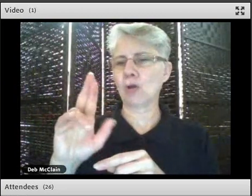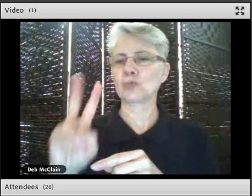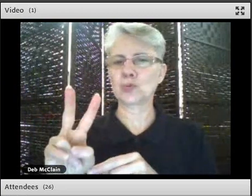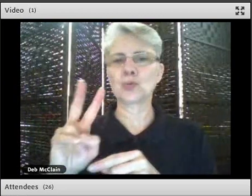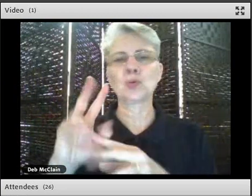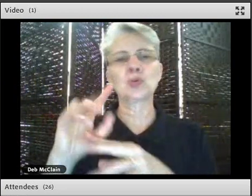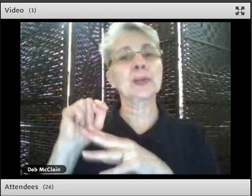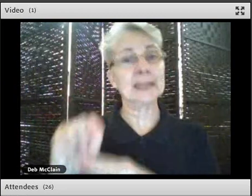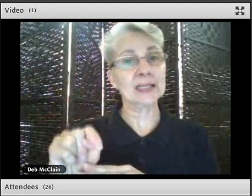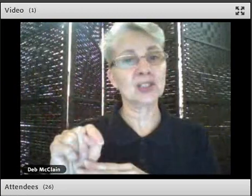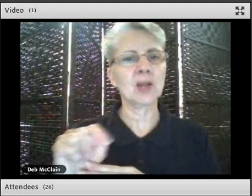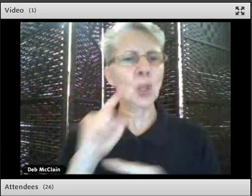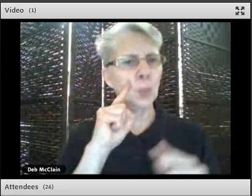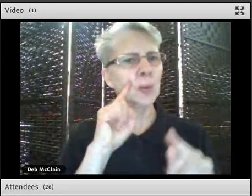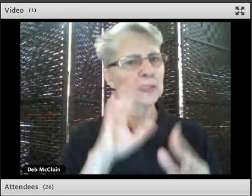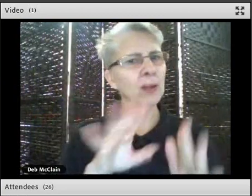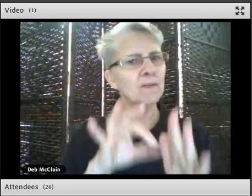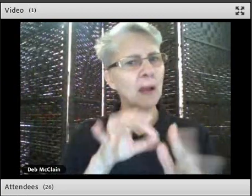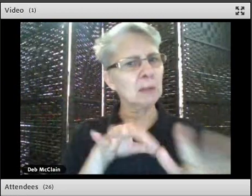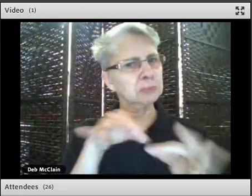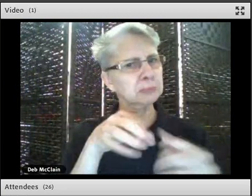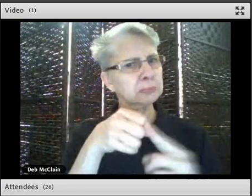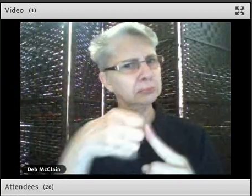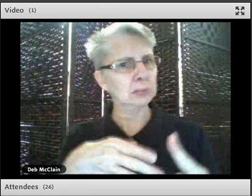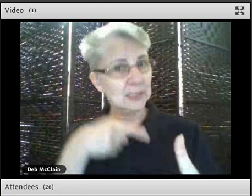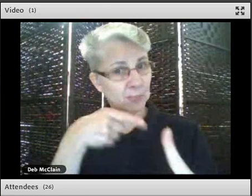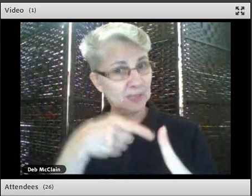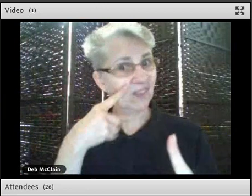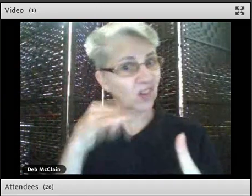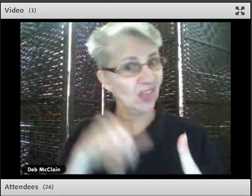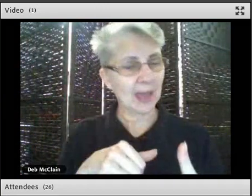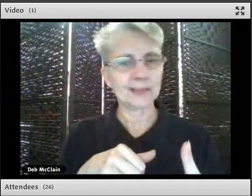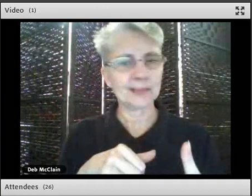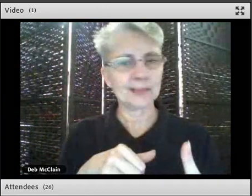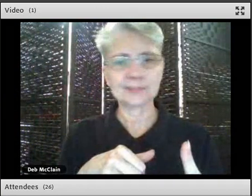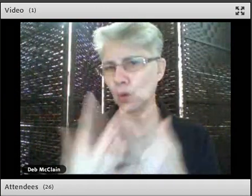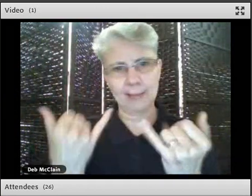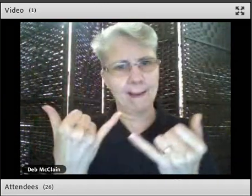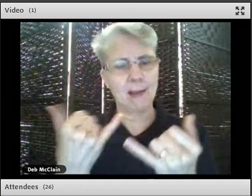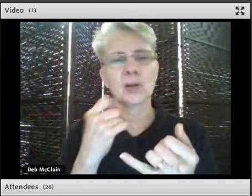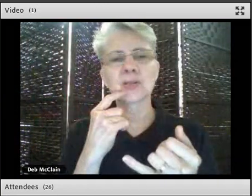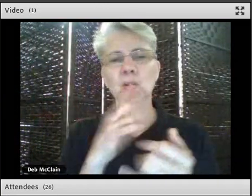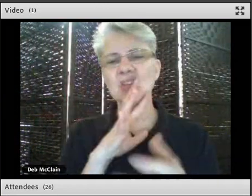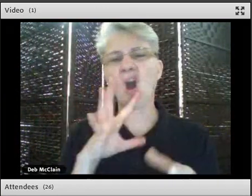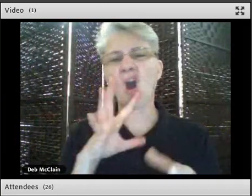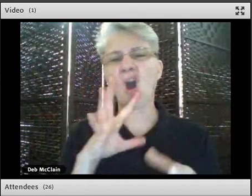and they're gone, and it's all included in 2.17.3 at this point.